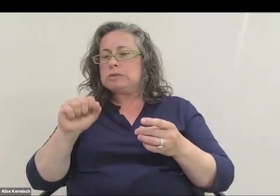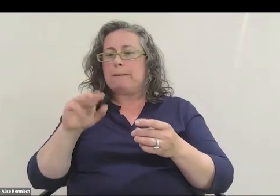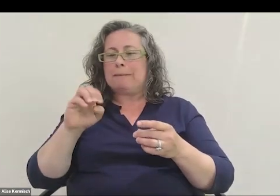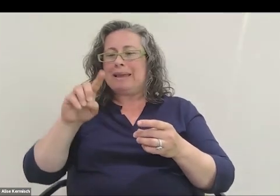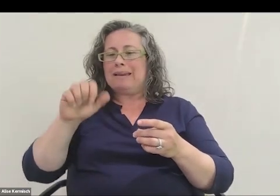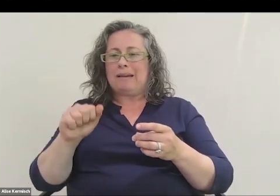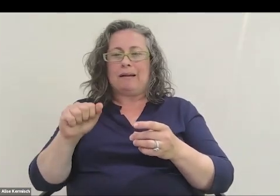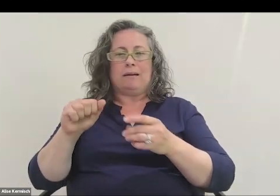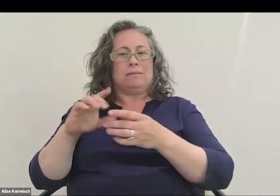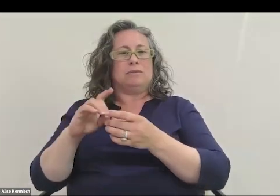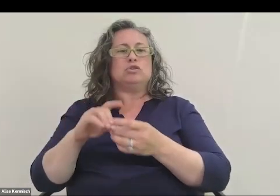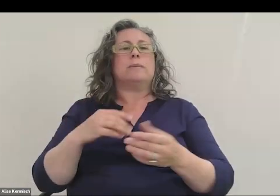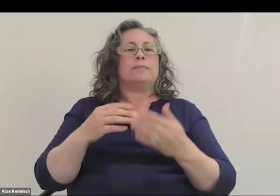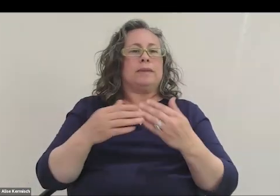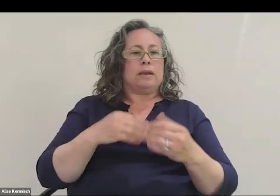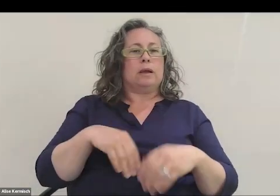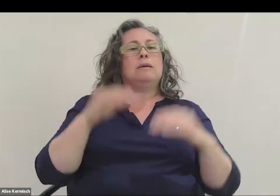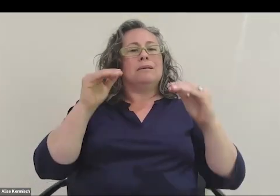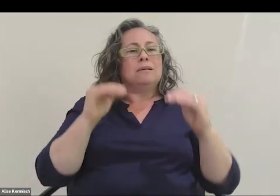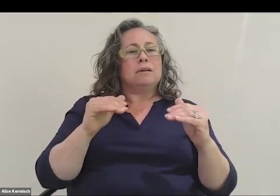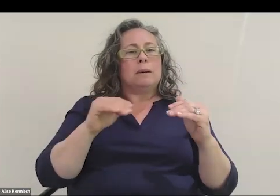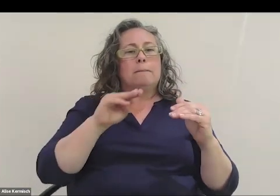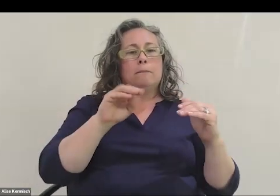Pitiable freaks, moochers and fakers, disabled people are denied technologies